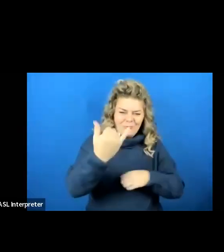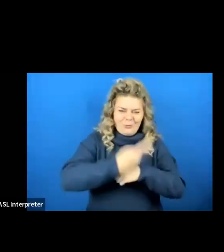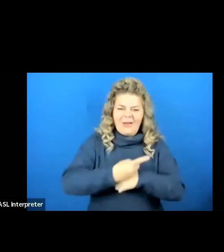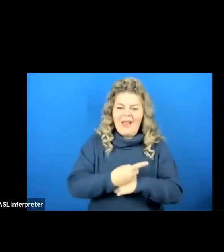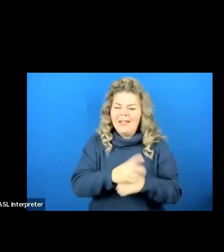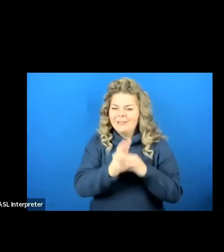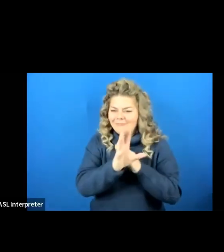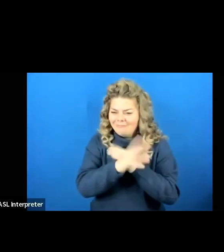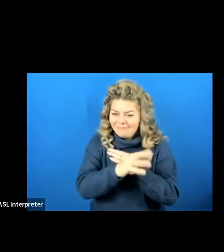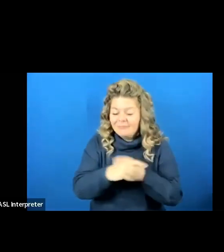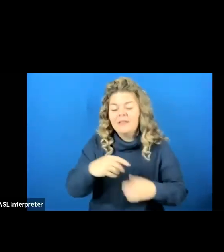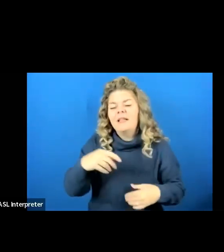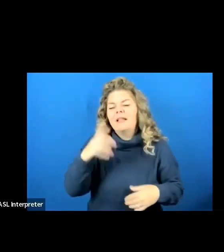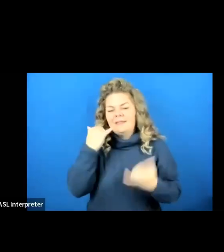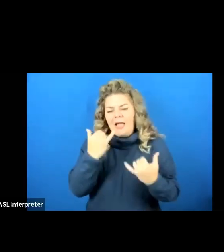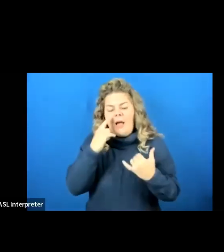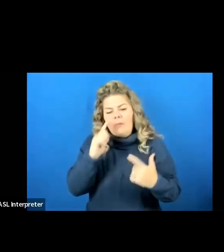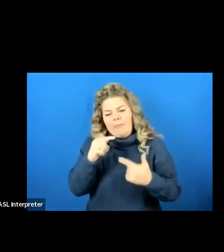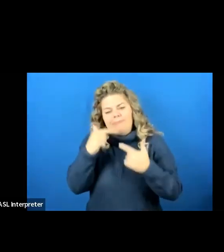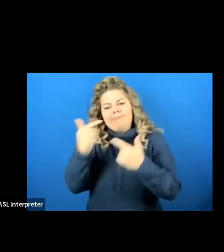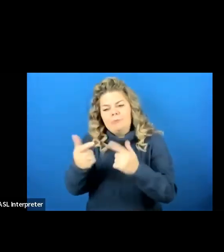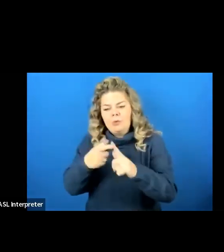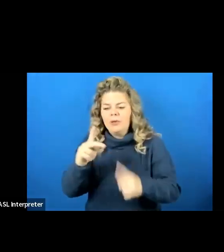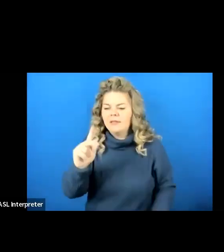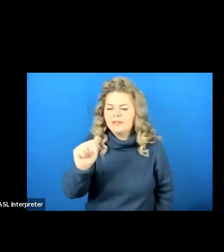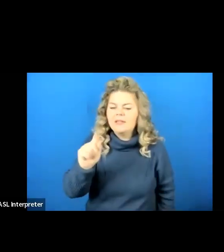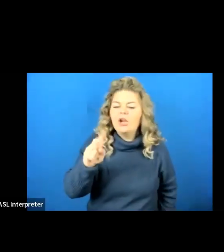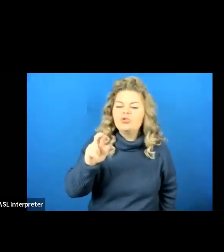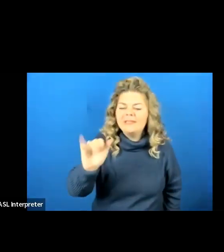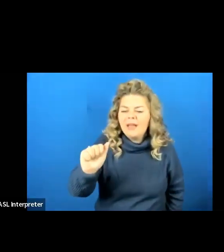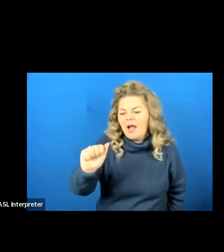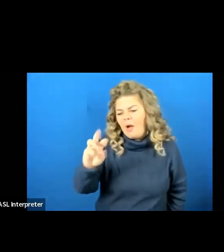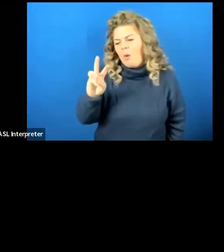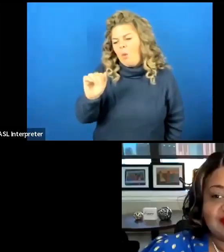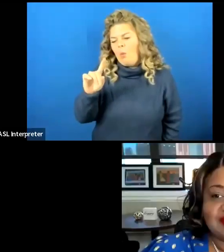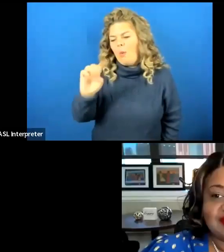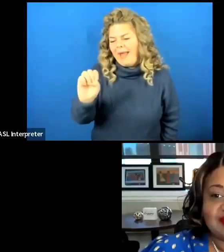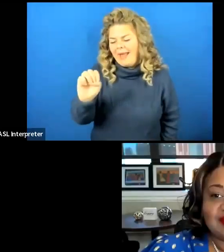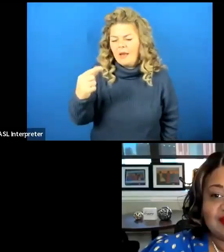and now I will hand things over to Katrina Wade Golden for our official welcome.